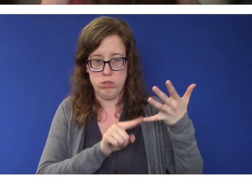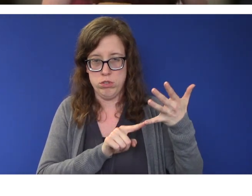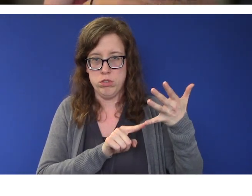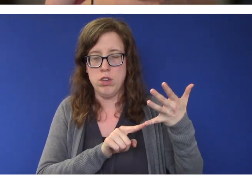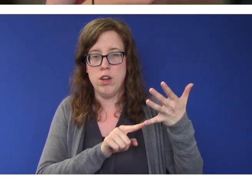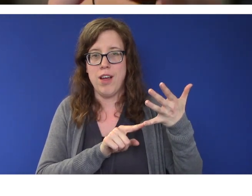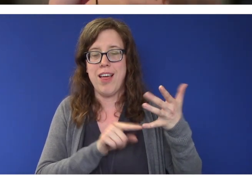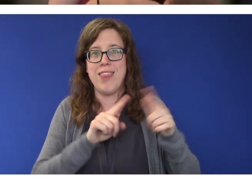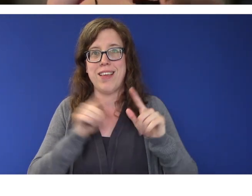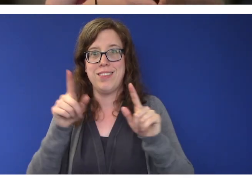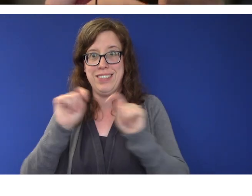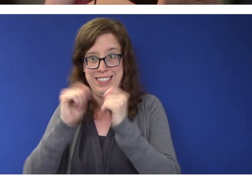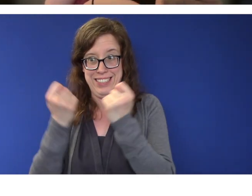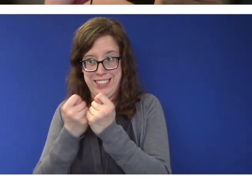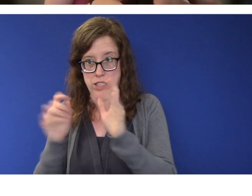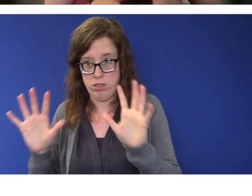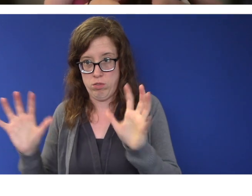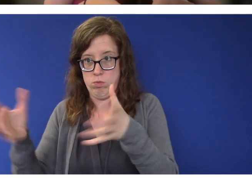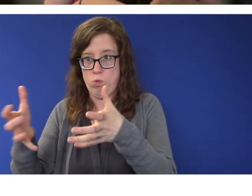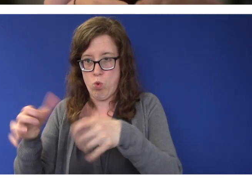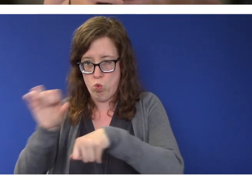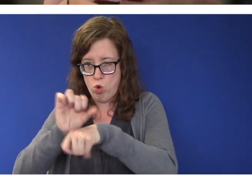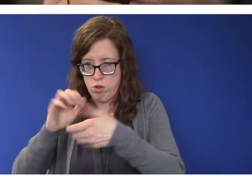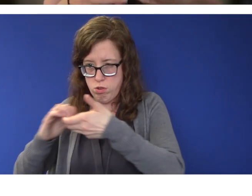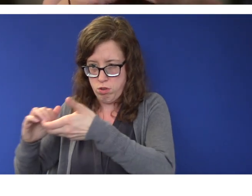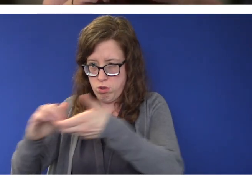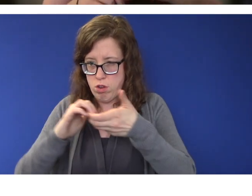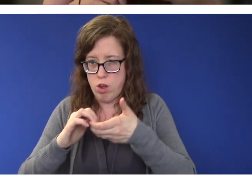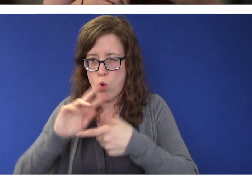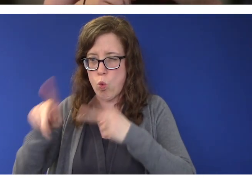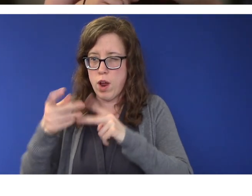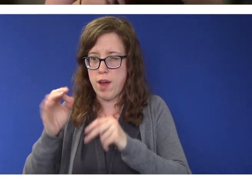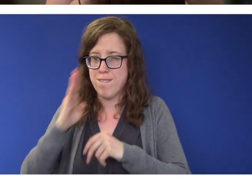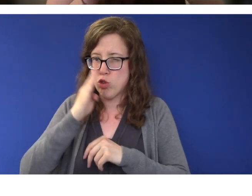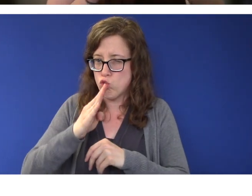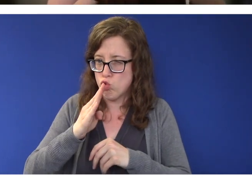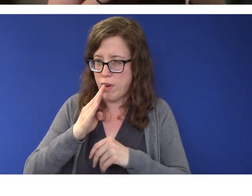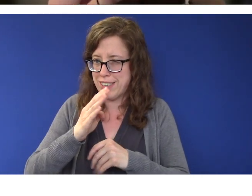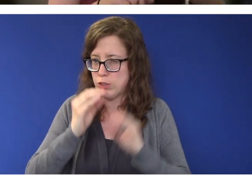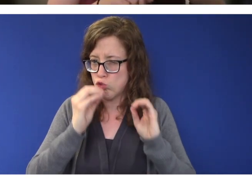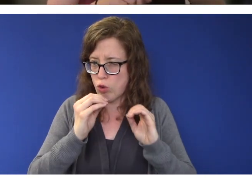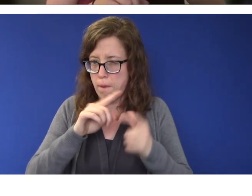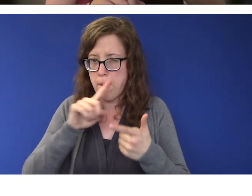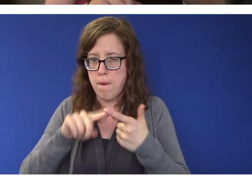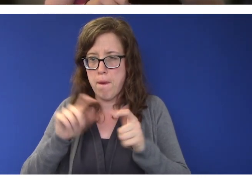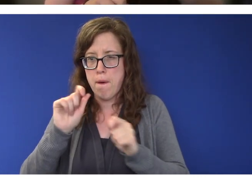then work together as a team to determine the types of direct instruction, accommodations,